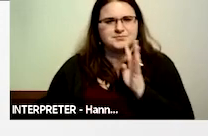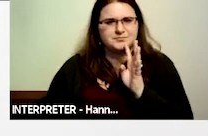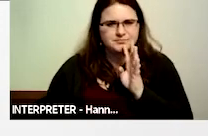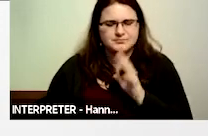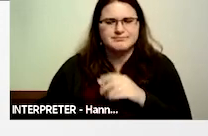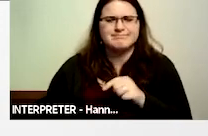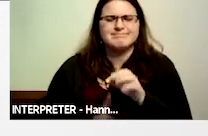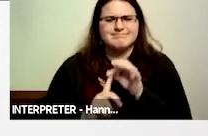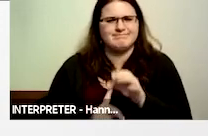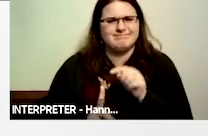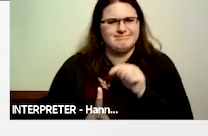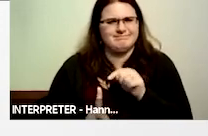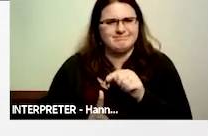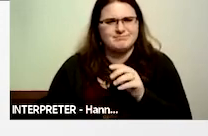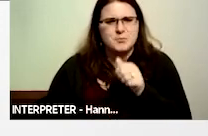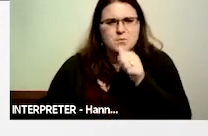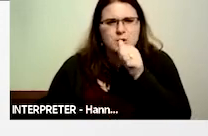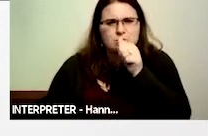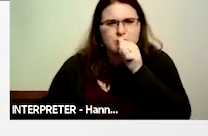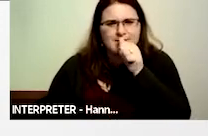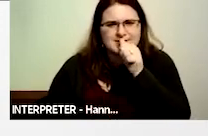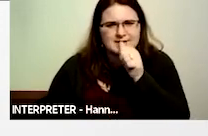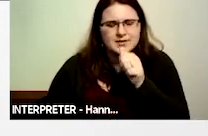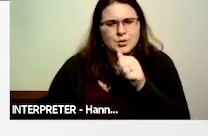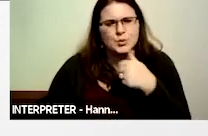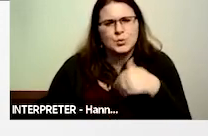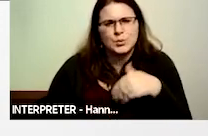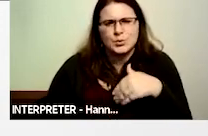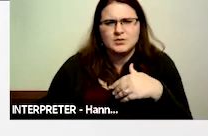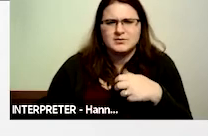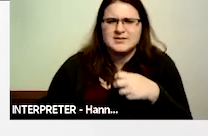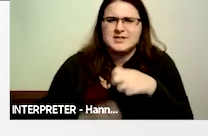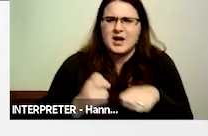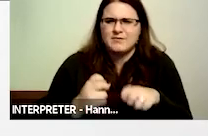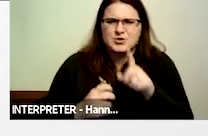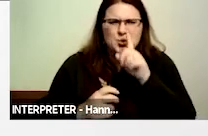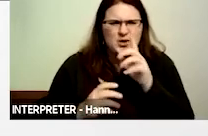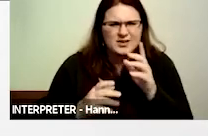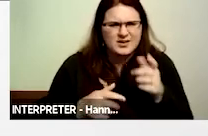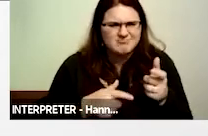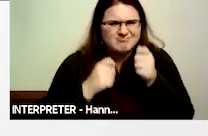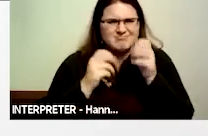Ben Woelk: It is really tough to get people's attention around privacy now and I've not.